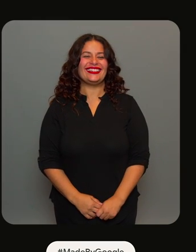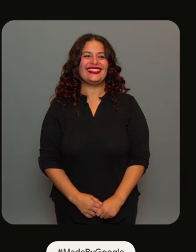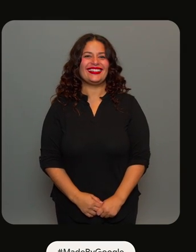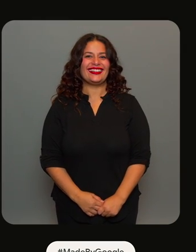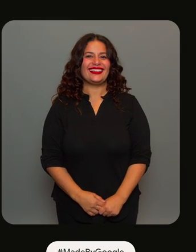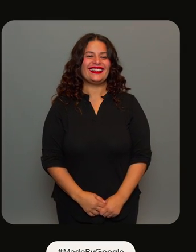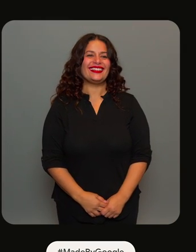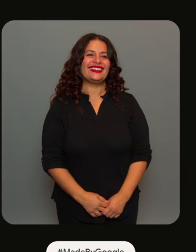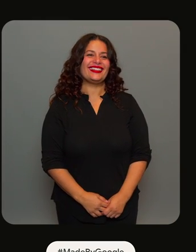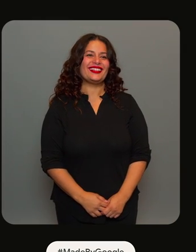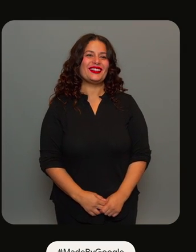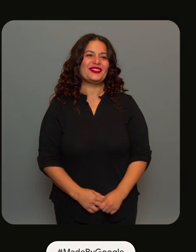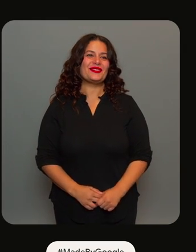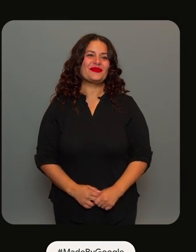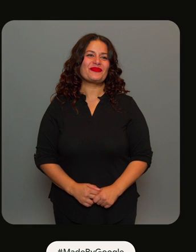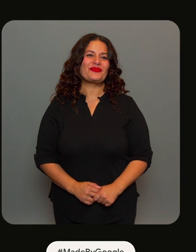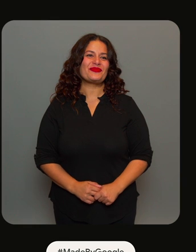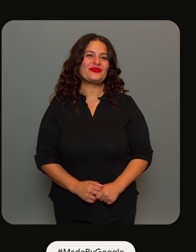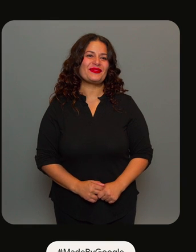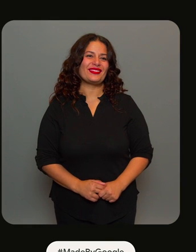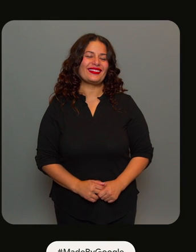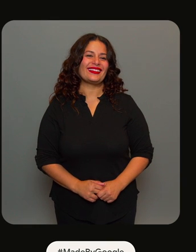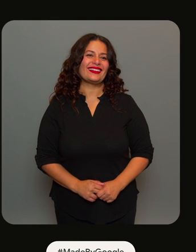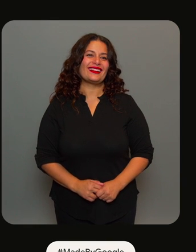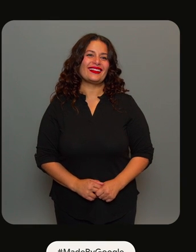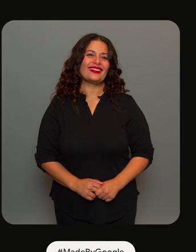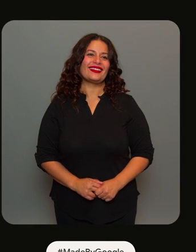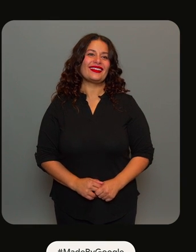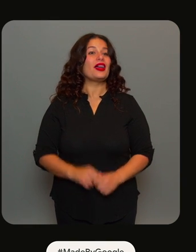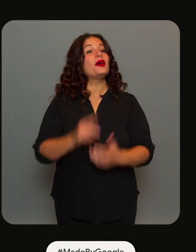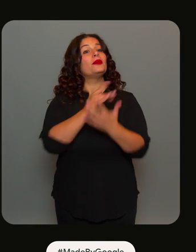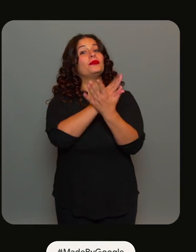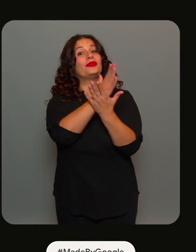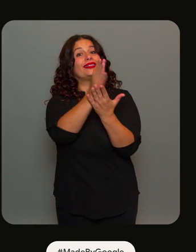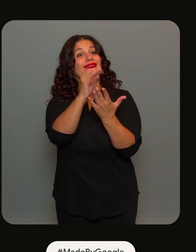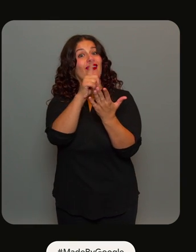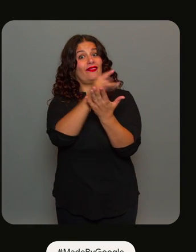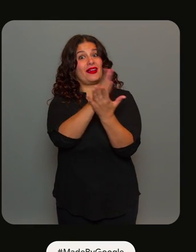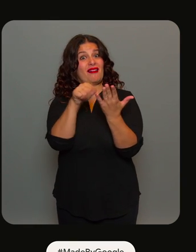The Pixel family is finally all coming together.